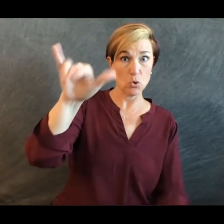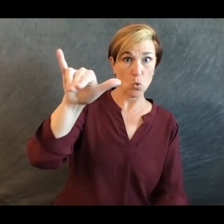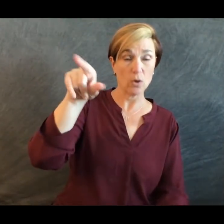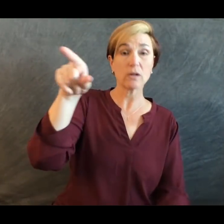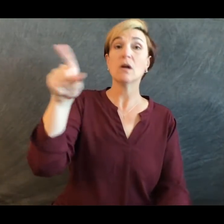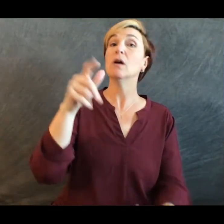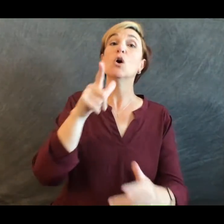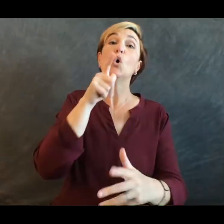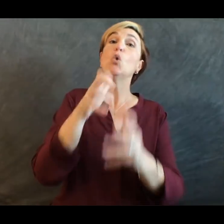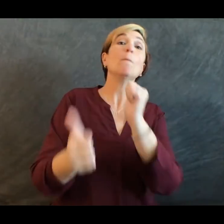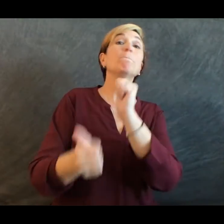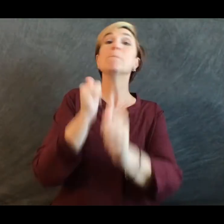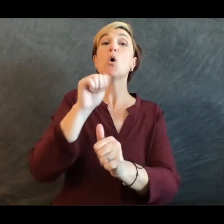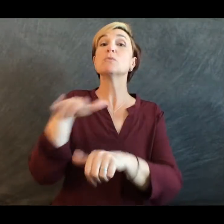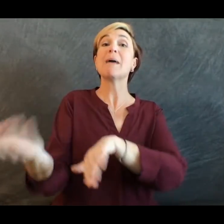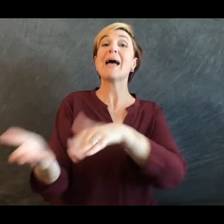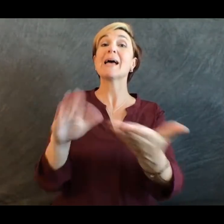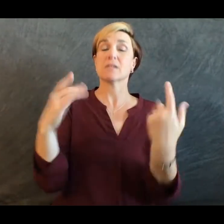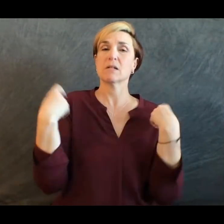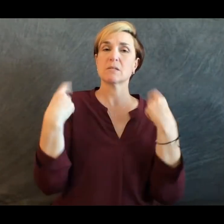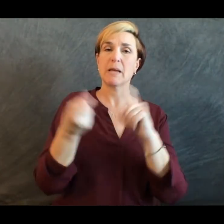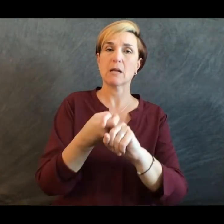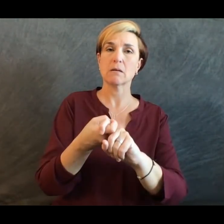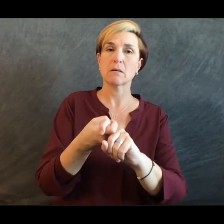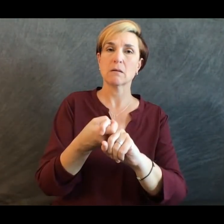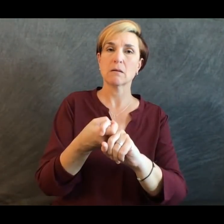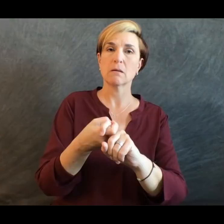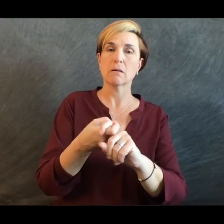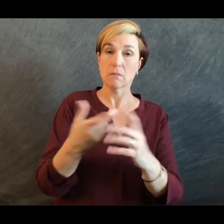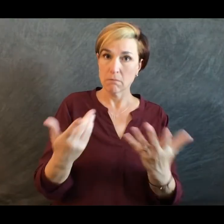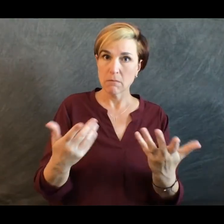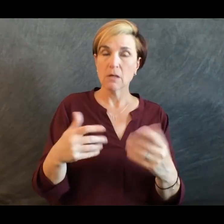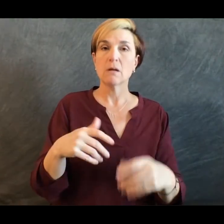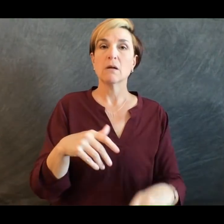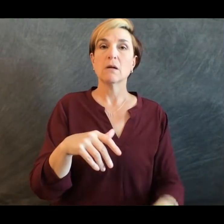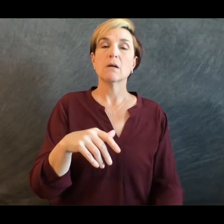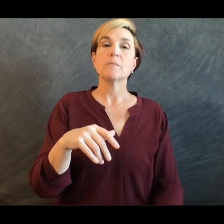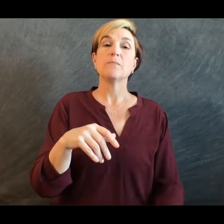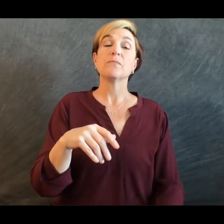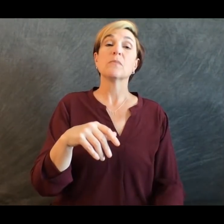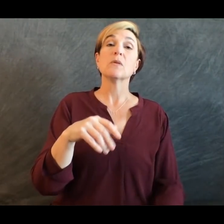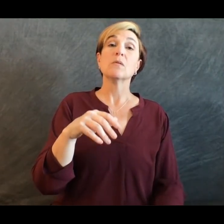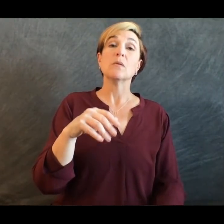25% of the population but almost 50% of the cases and 75% of the deaths so